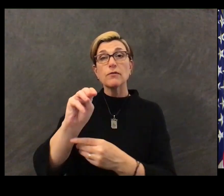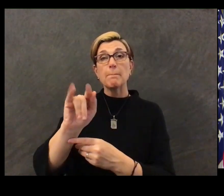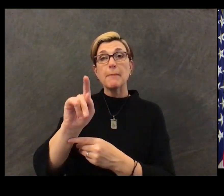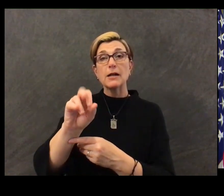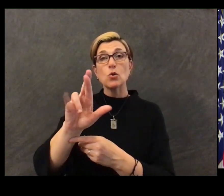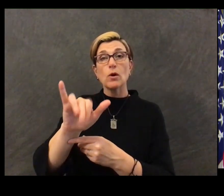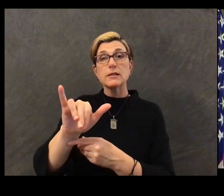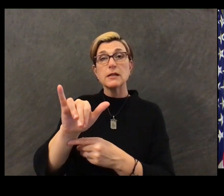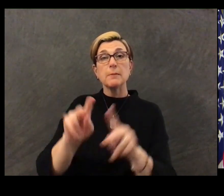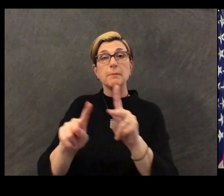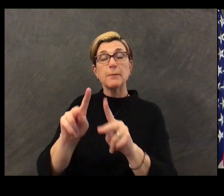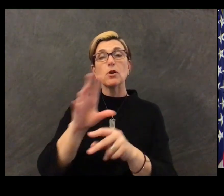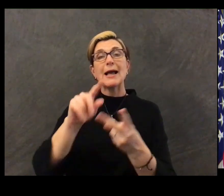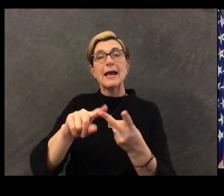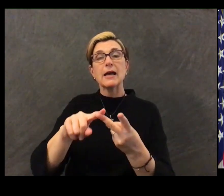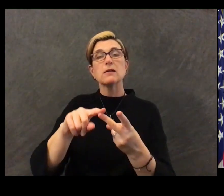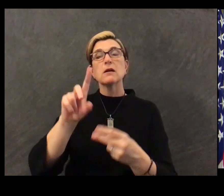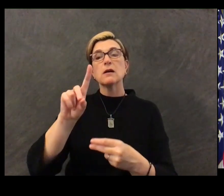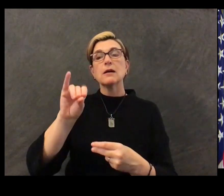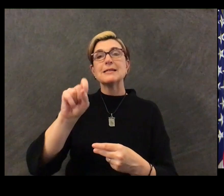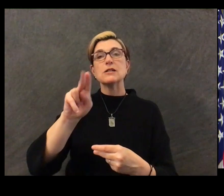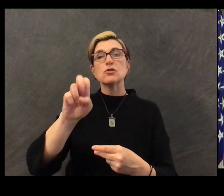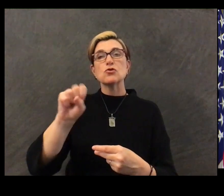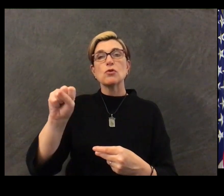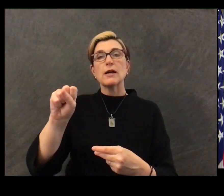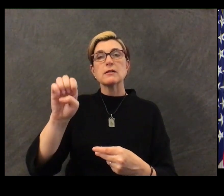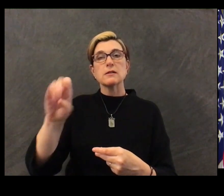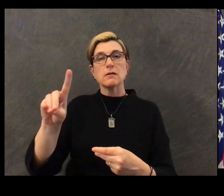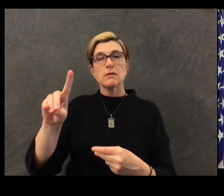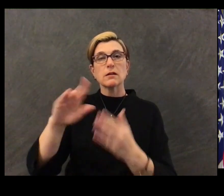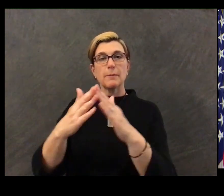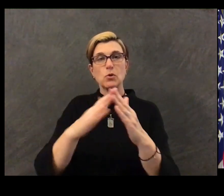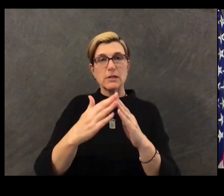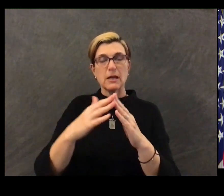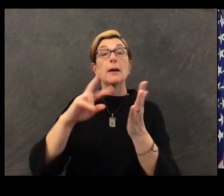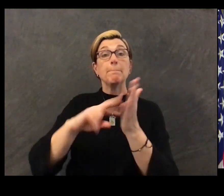important we're determined to protect our african-american Hispanic American